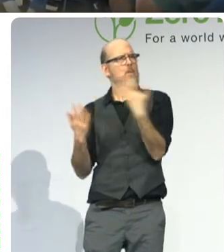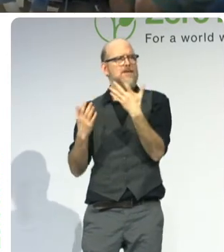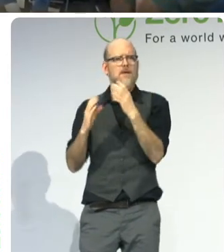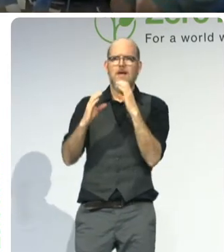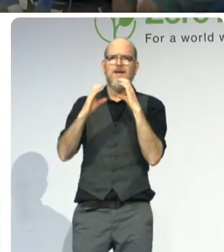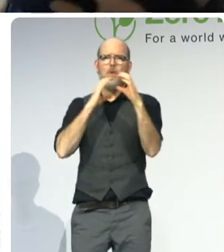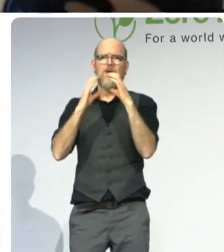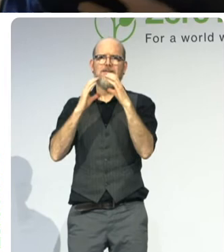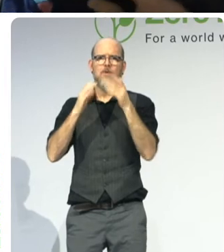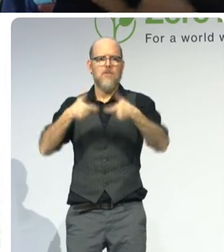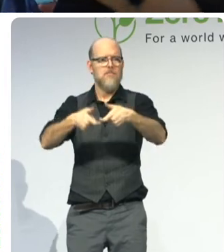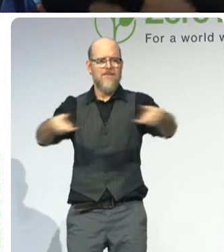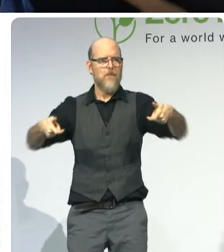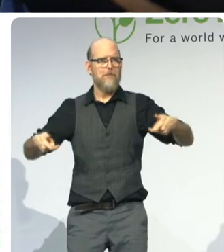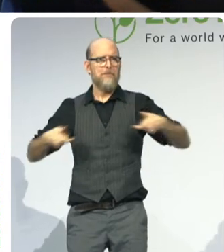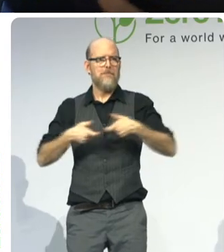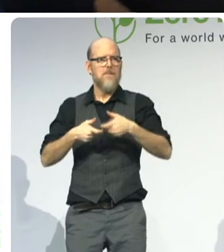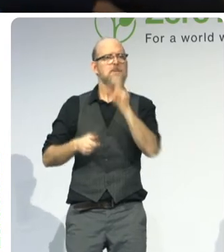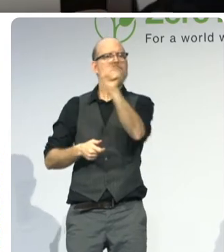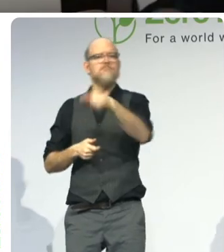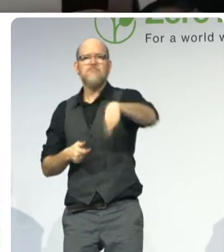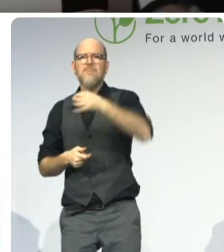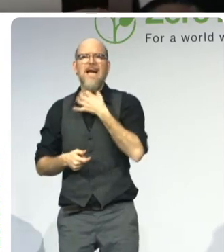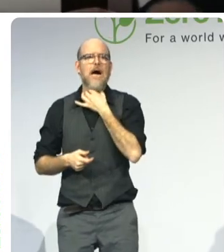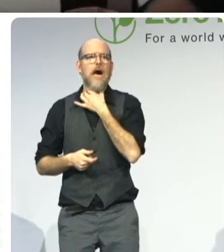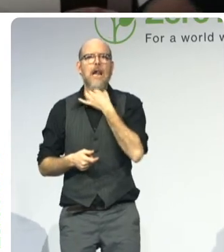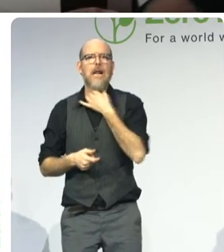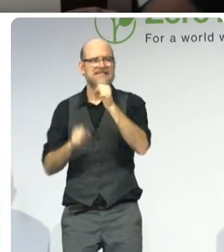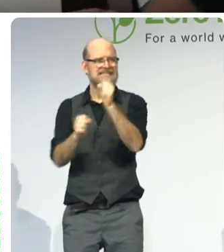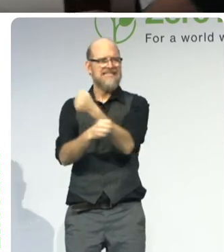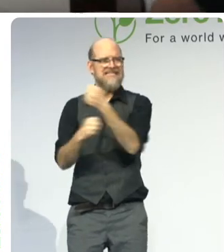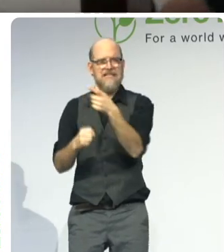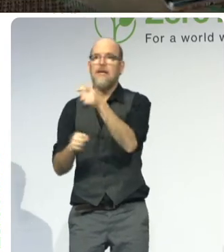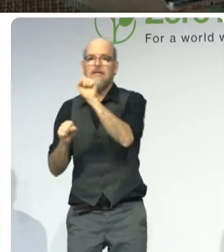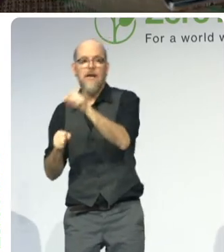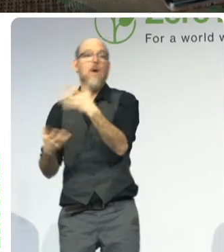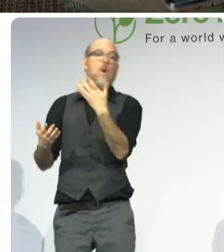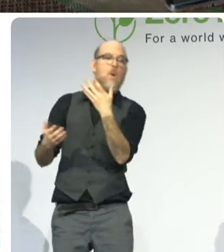people who cannot communicate verbally, and people with learning difficulties to communicate and learn.